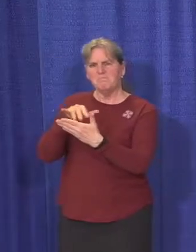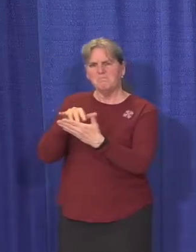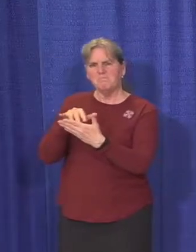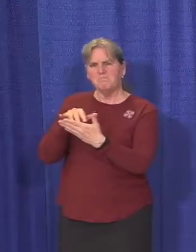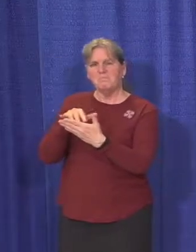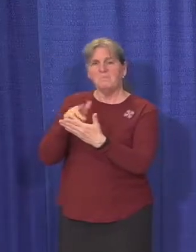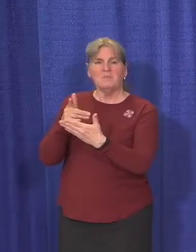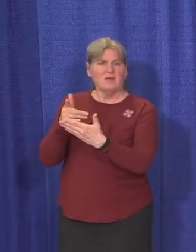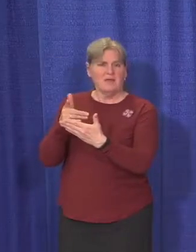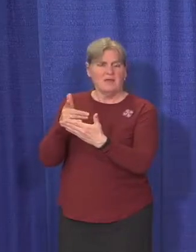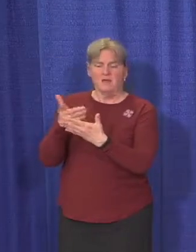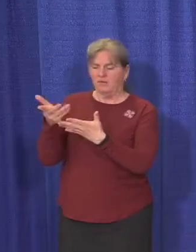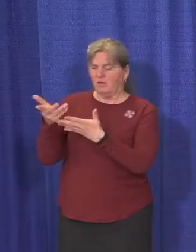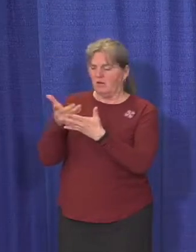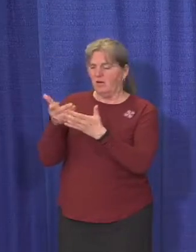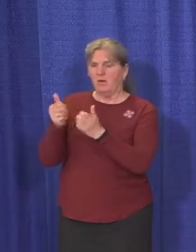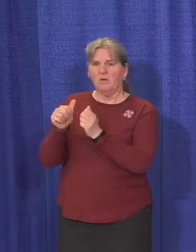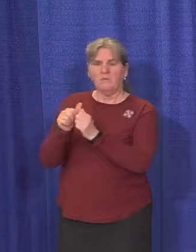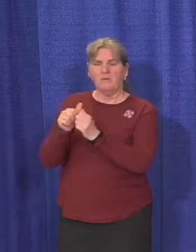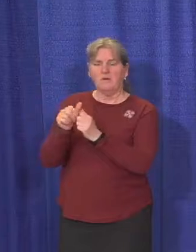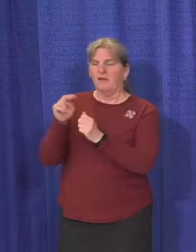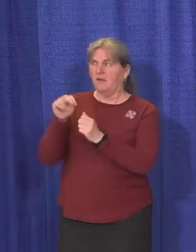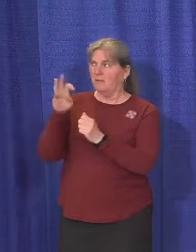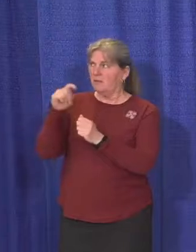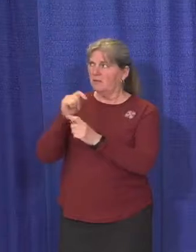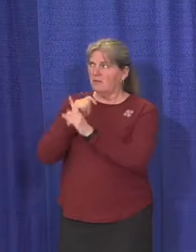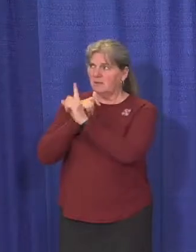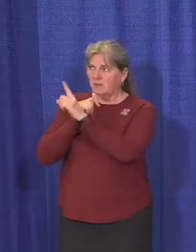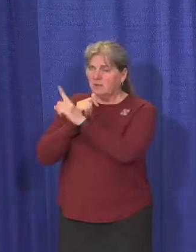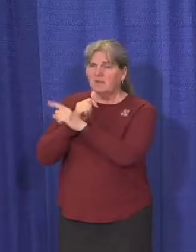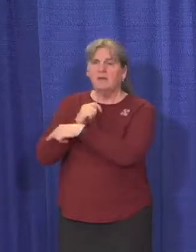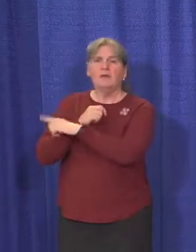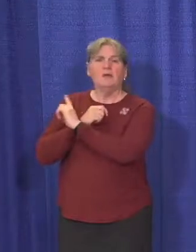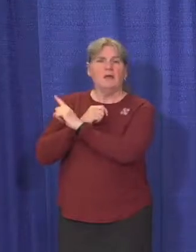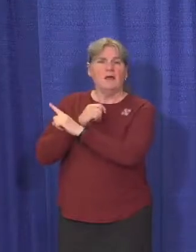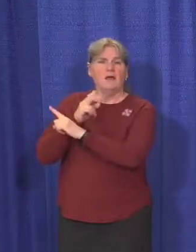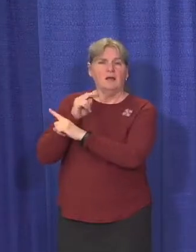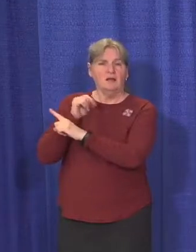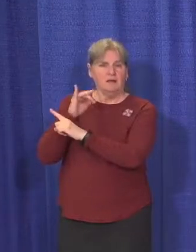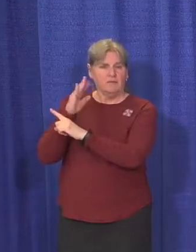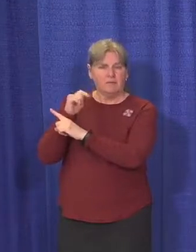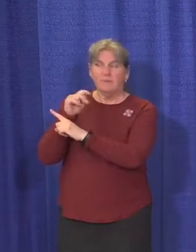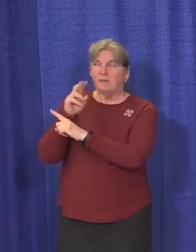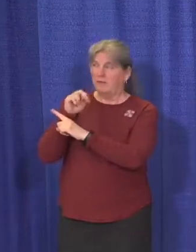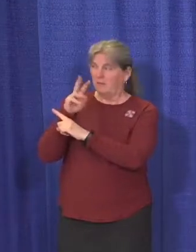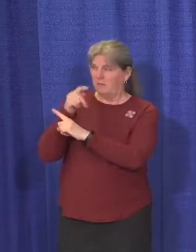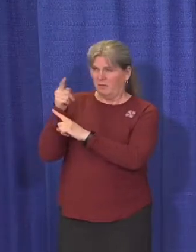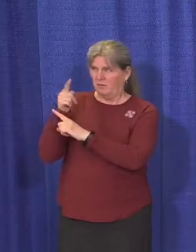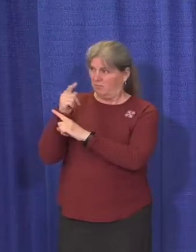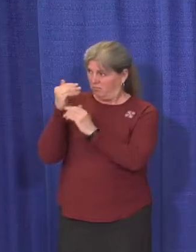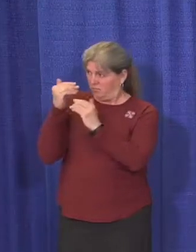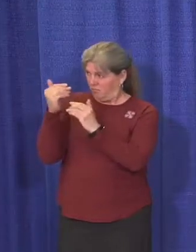looking at that possibility and conferring with our colleagues